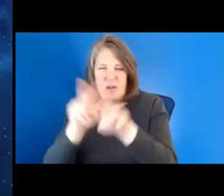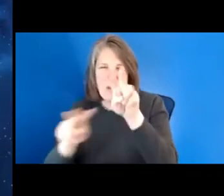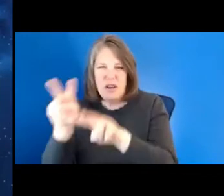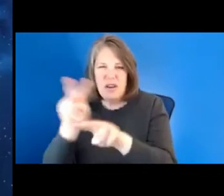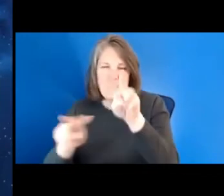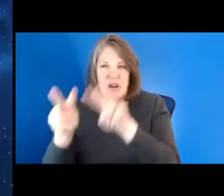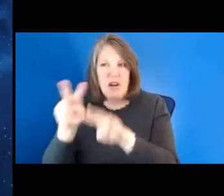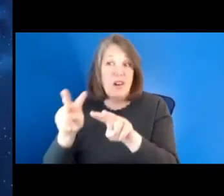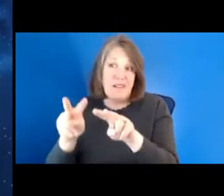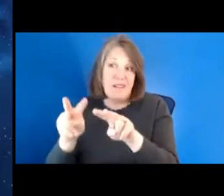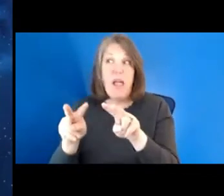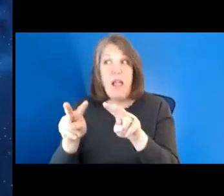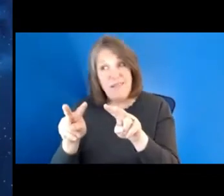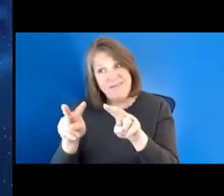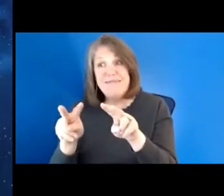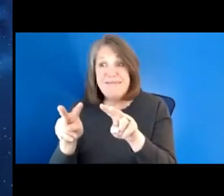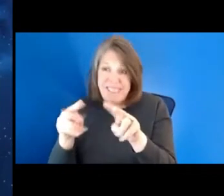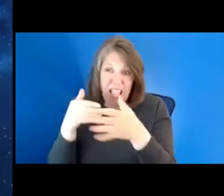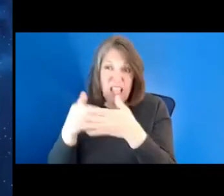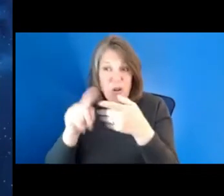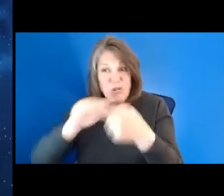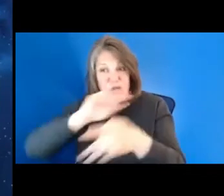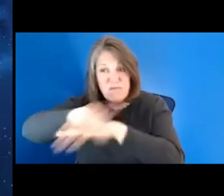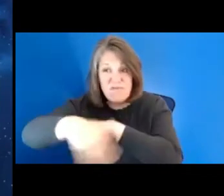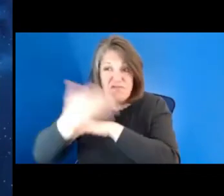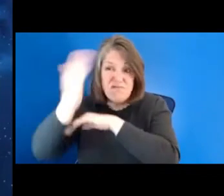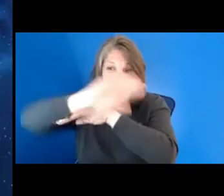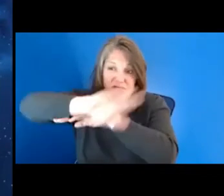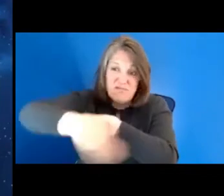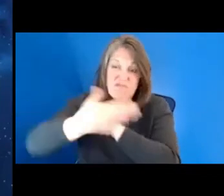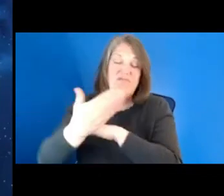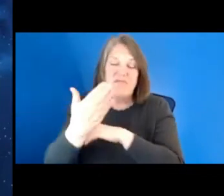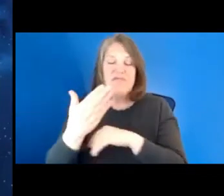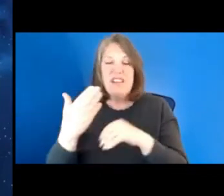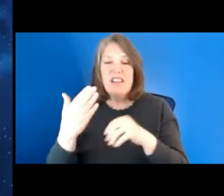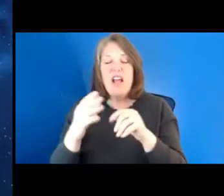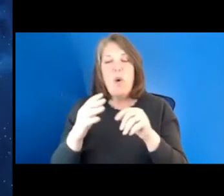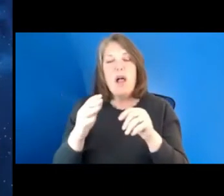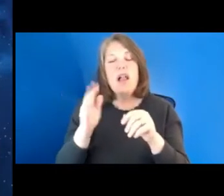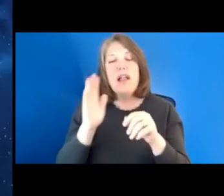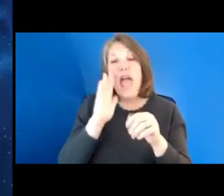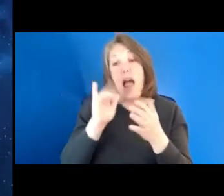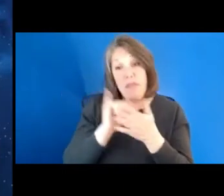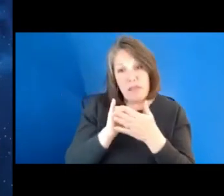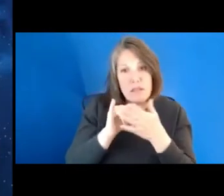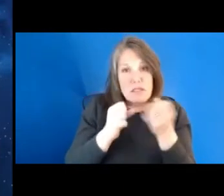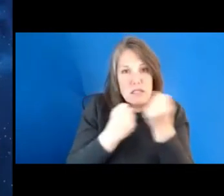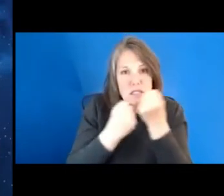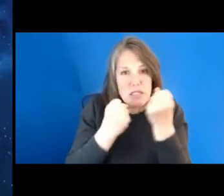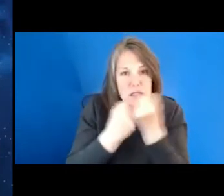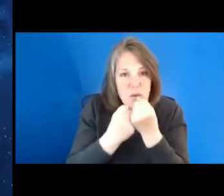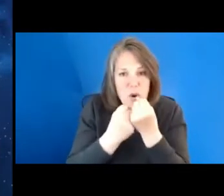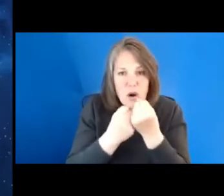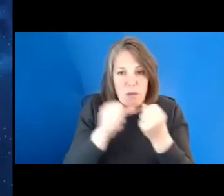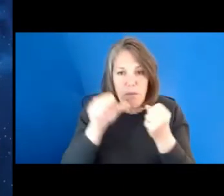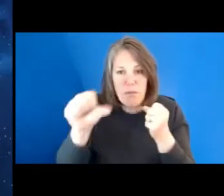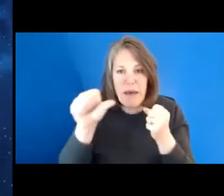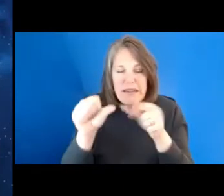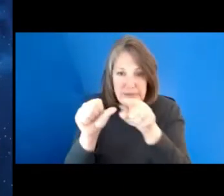we can offer you. 17:13:14 >> RICK PEDOLSKY: Let me take that up actually. This support put in here. Click on that and you'll see links to the quick